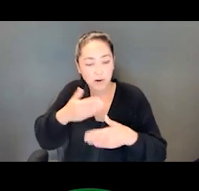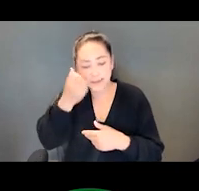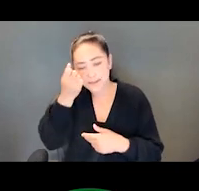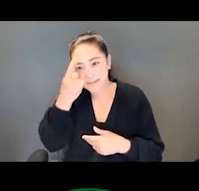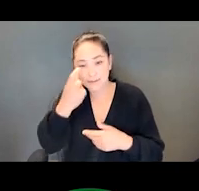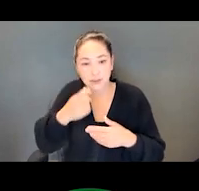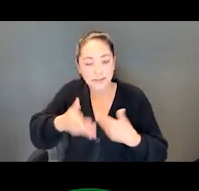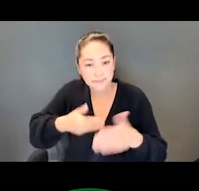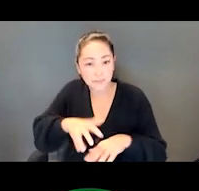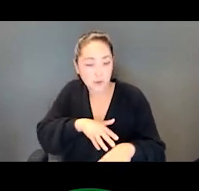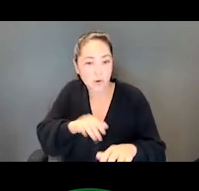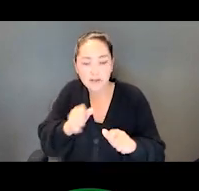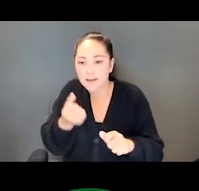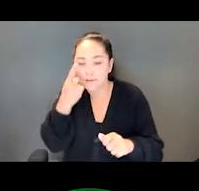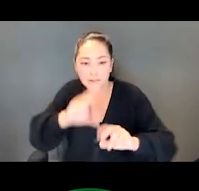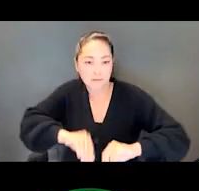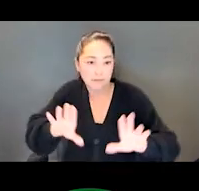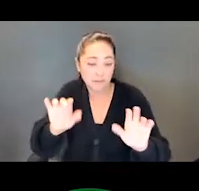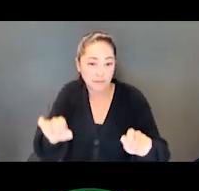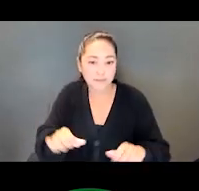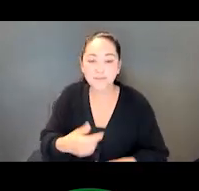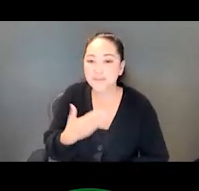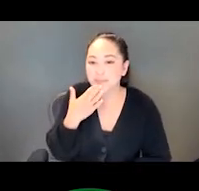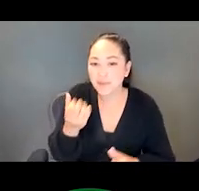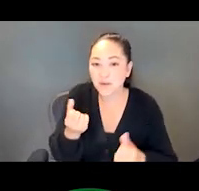we saw in our conference, which was that access to.